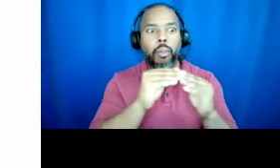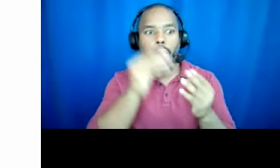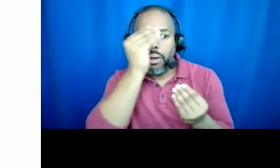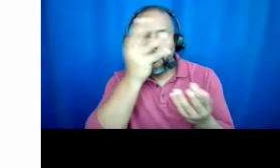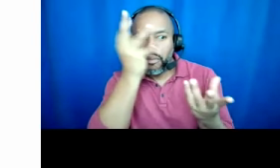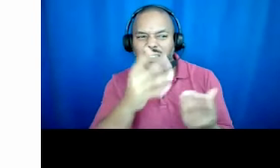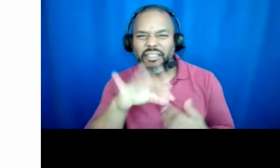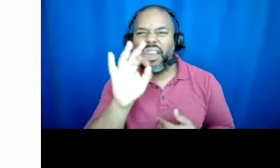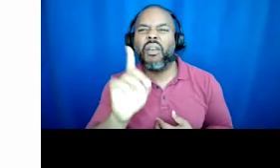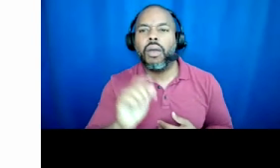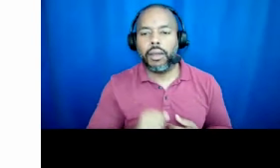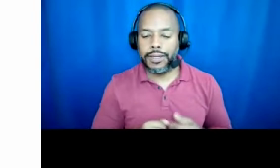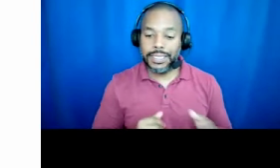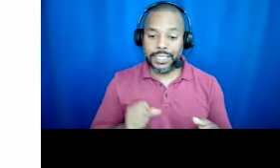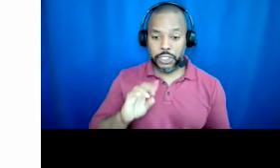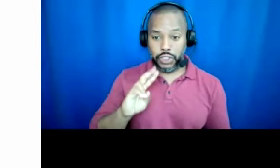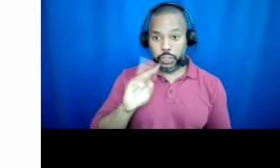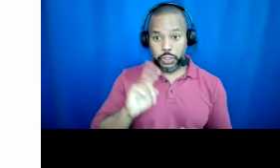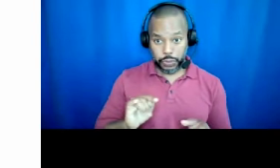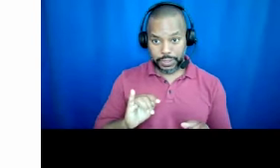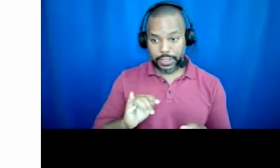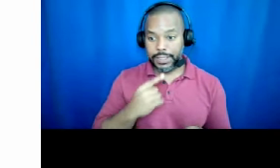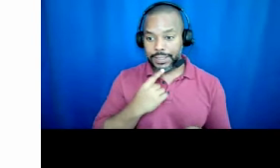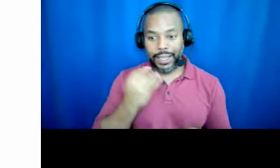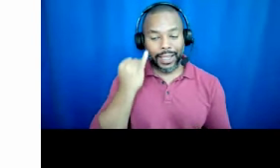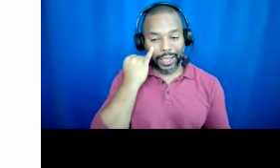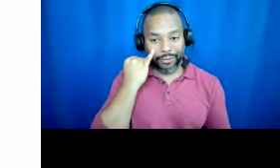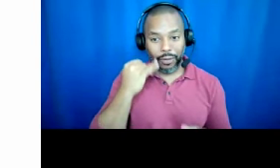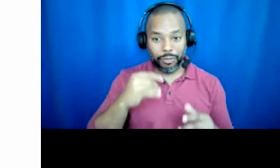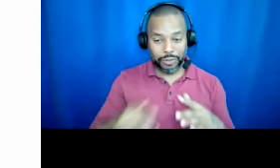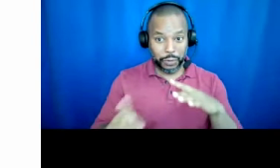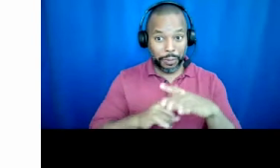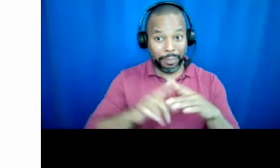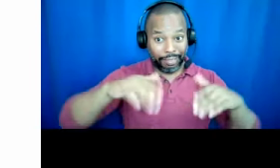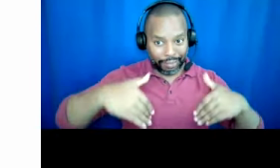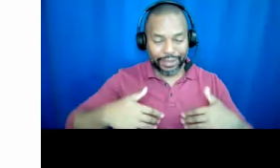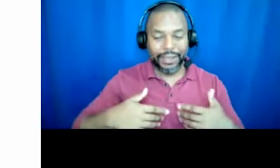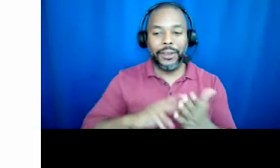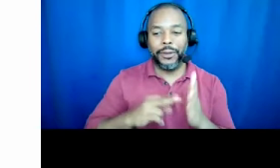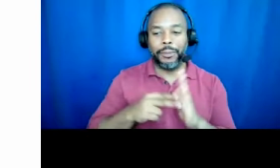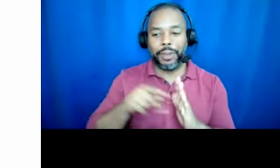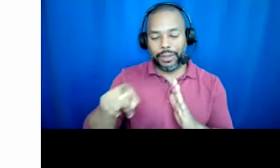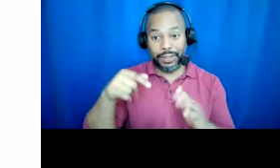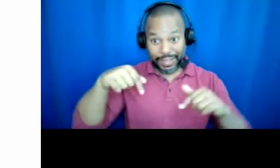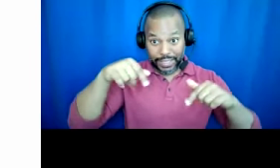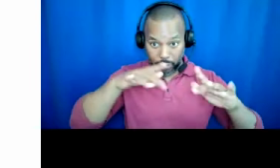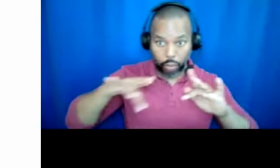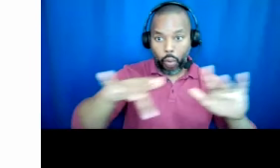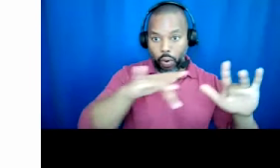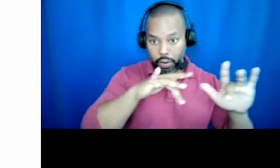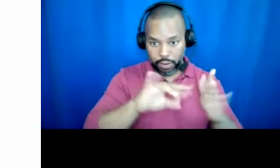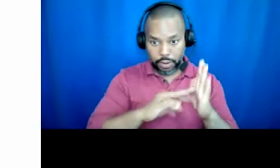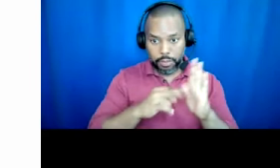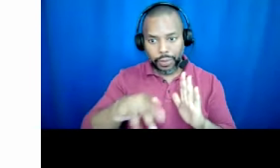As Susi mentioned, if you popped on late, this recording will be available on the professional development site.